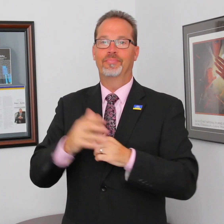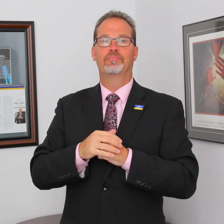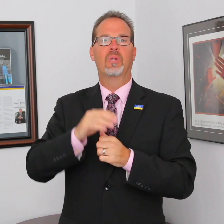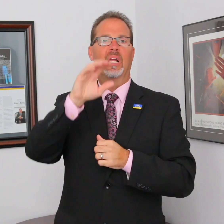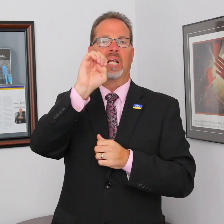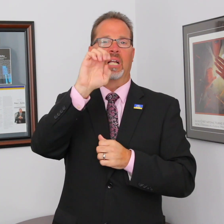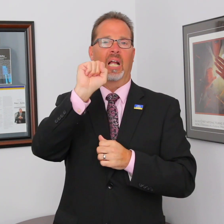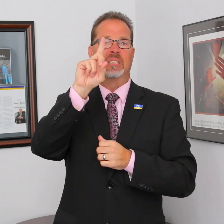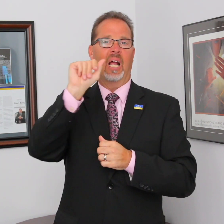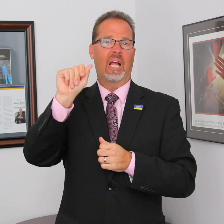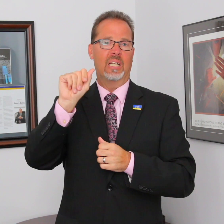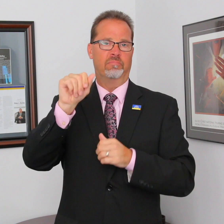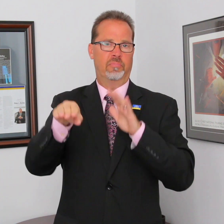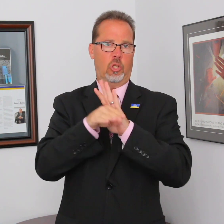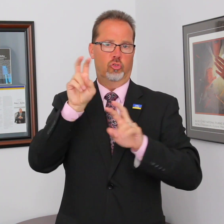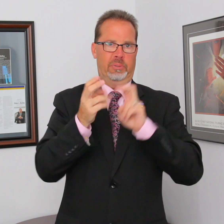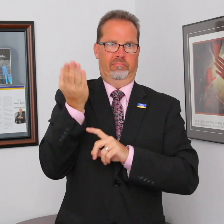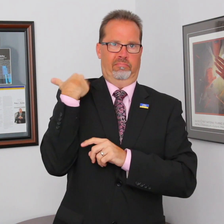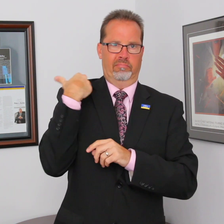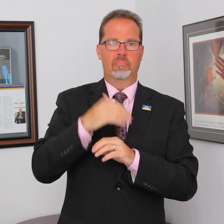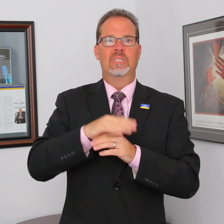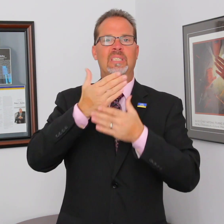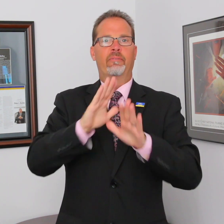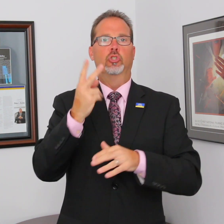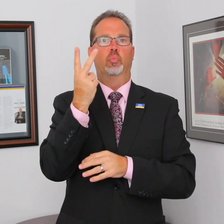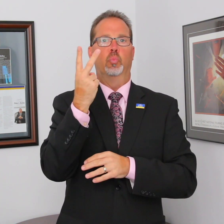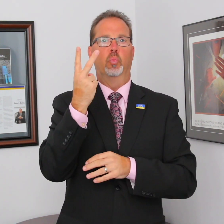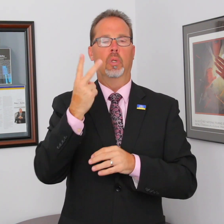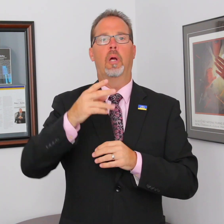very excited about what's going on with our sports teams. The ESDAA tournament just